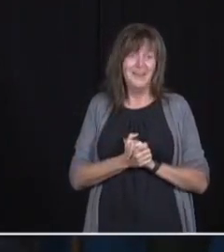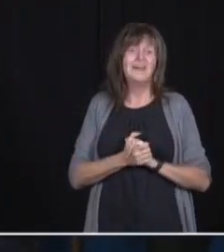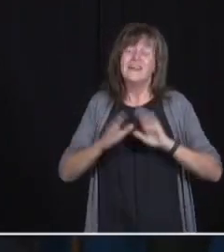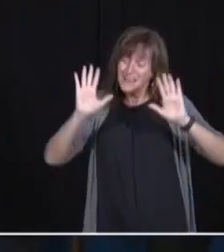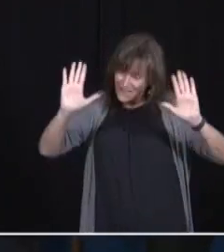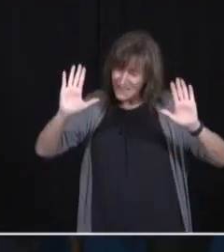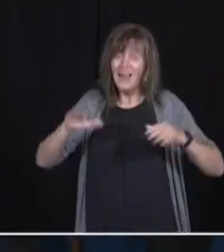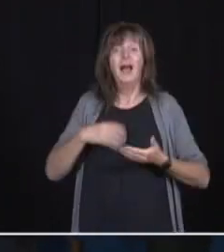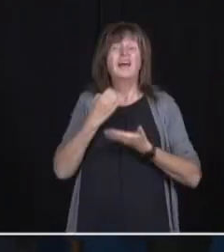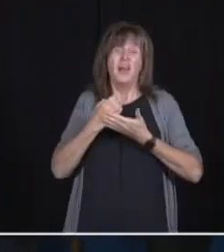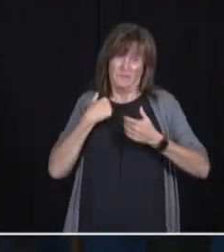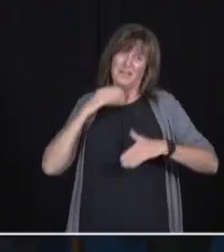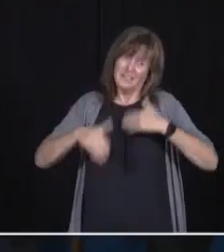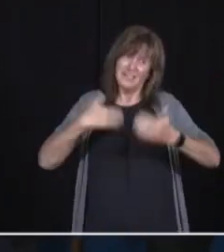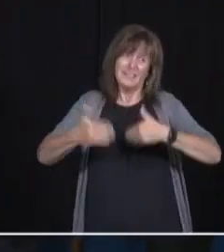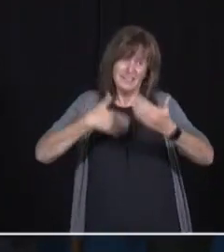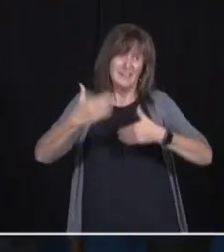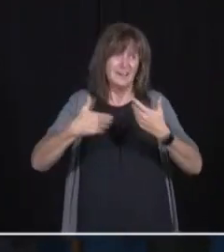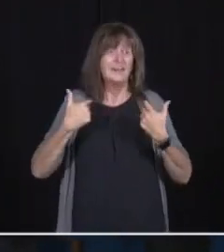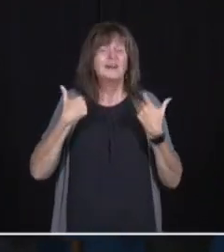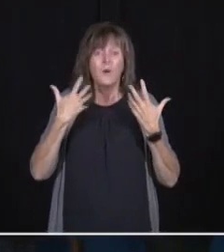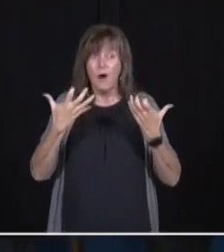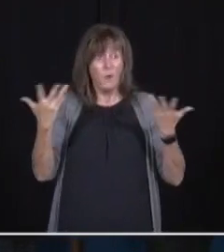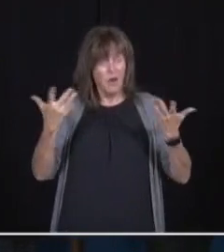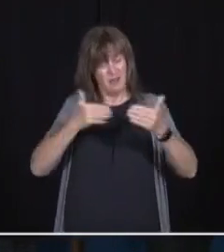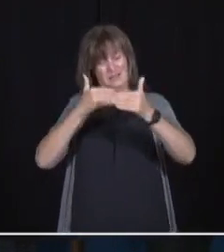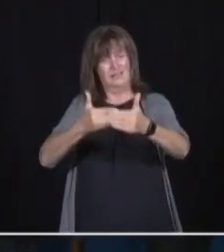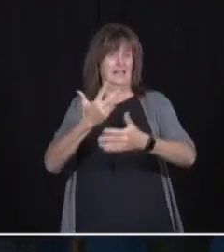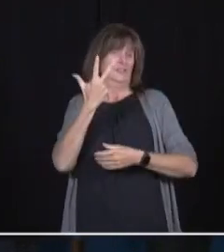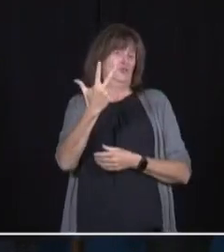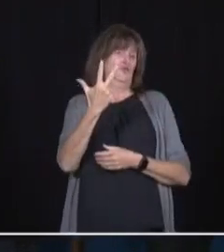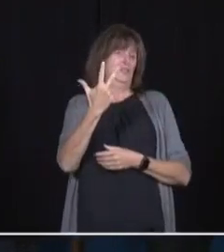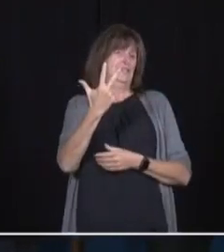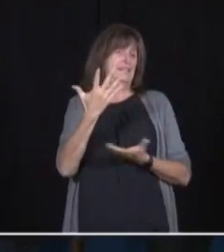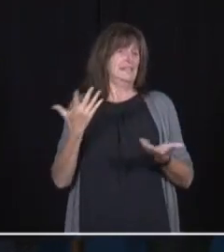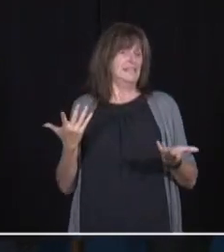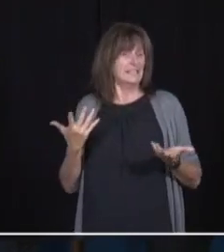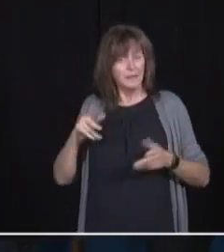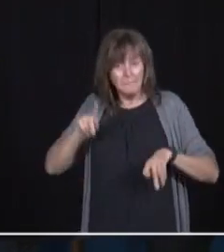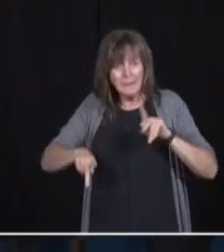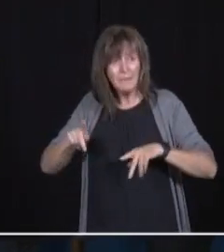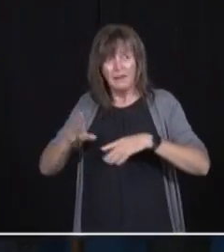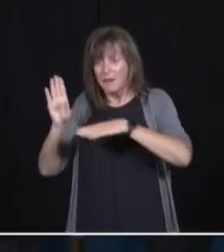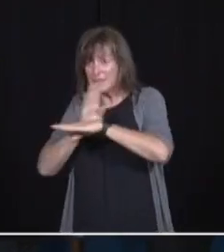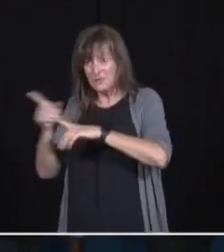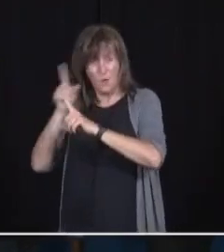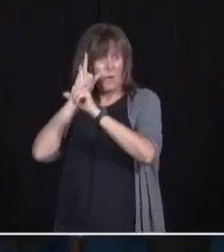Well, there's not much more I can add to what the premier has already said. He said it very well.